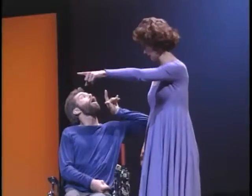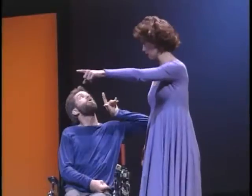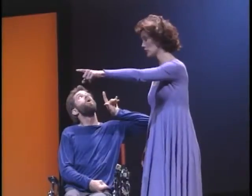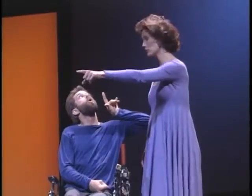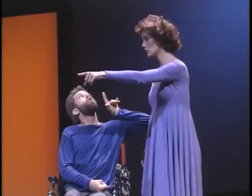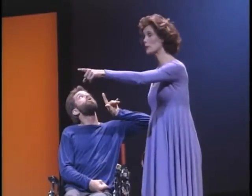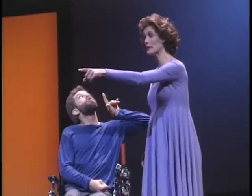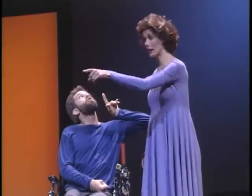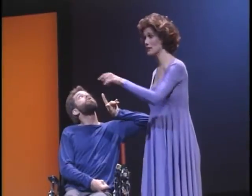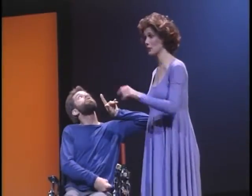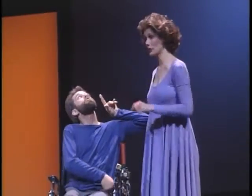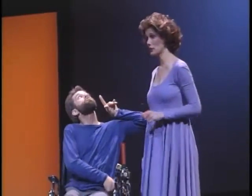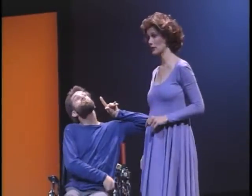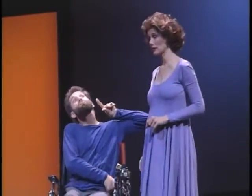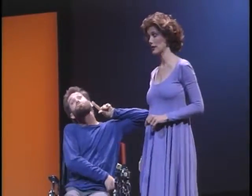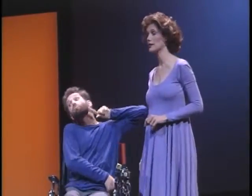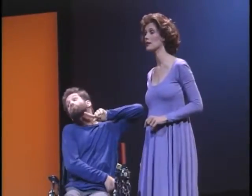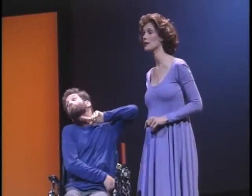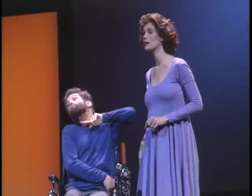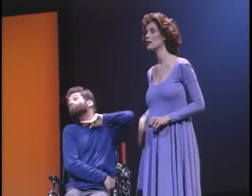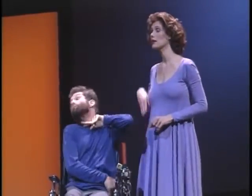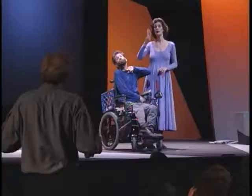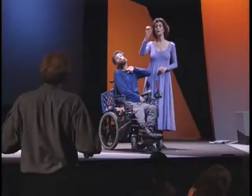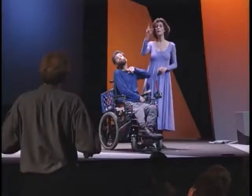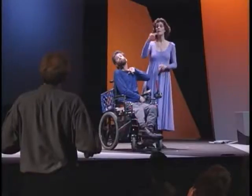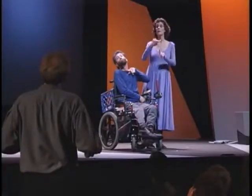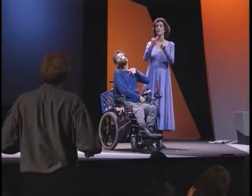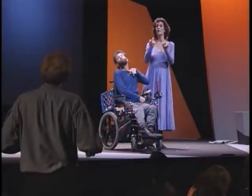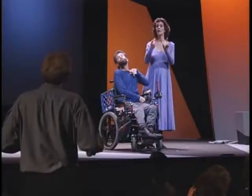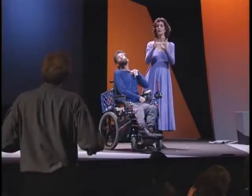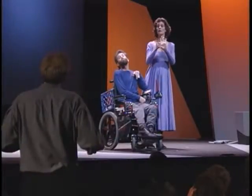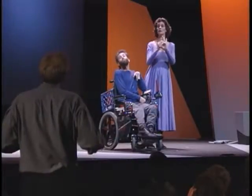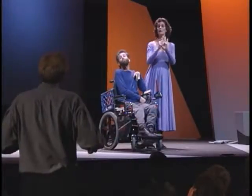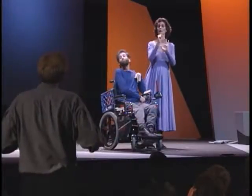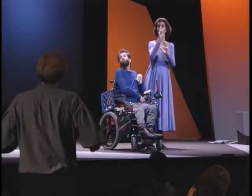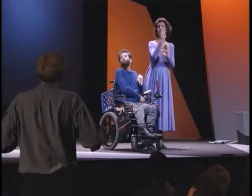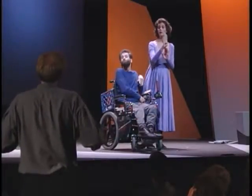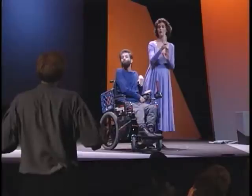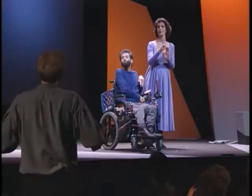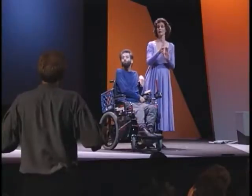mark this will be the last question the logs from the news press don't you feel